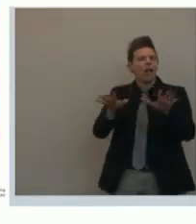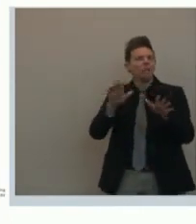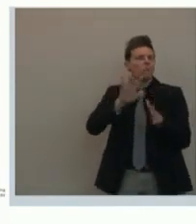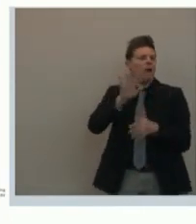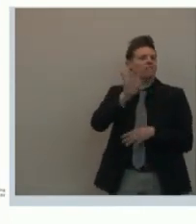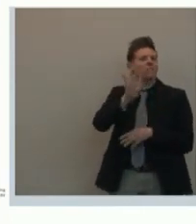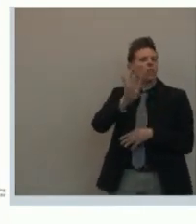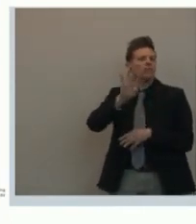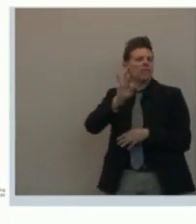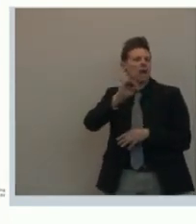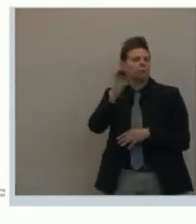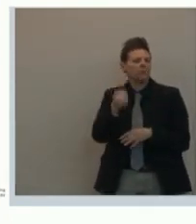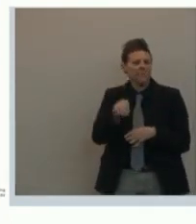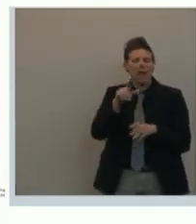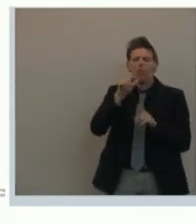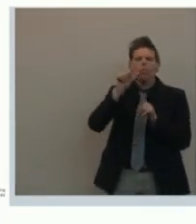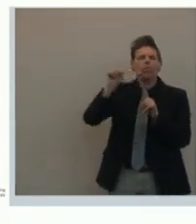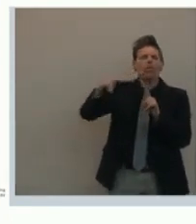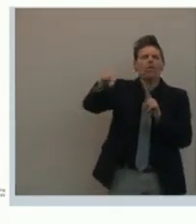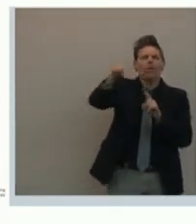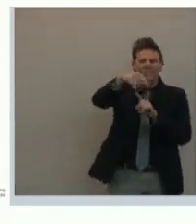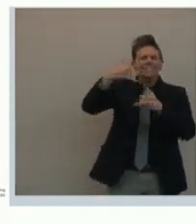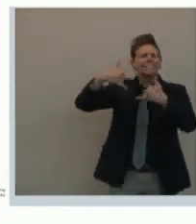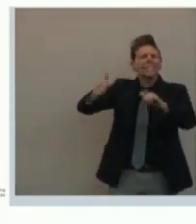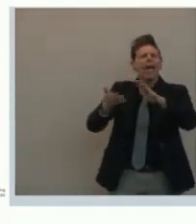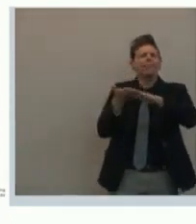IS WHY WE ARE GETTING THOSE NUMBERS SO LOW.